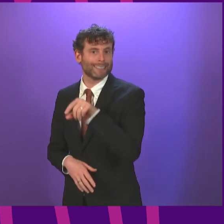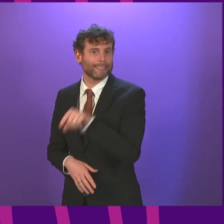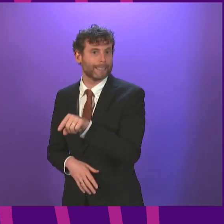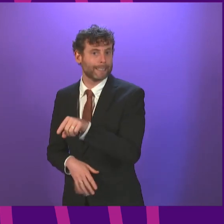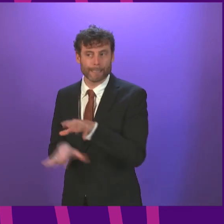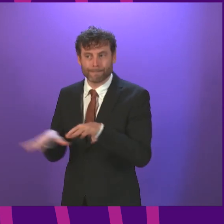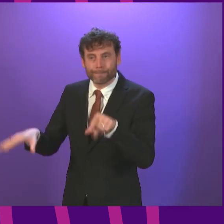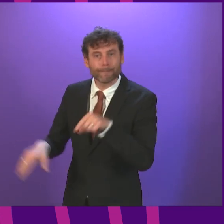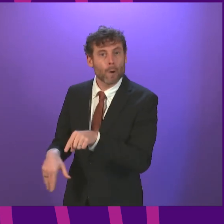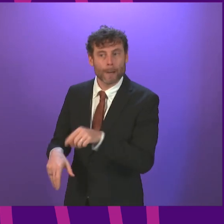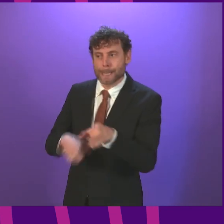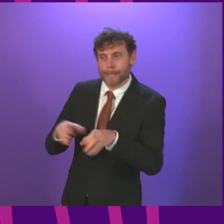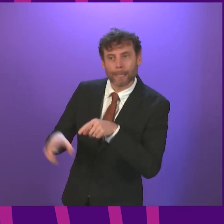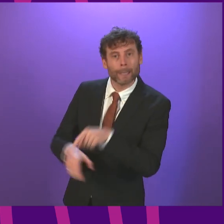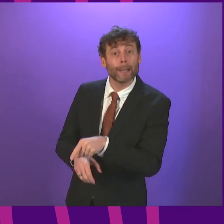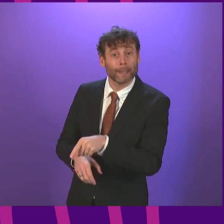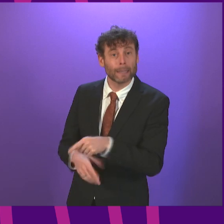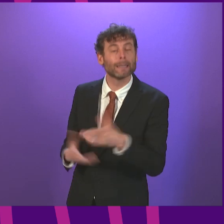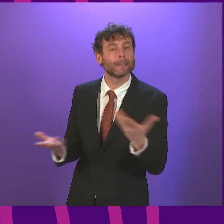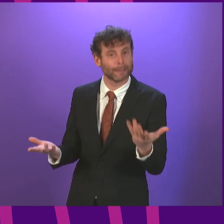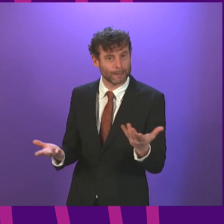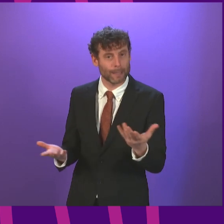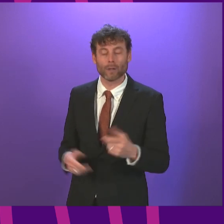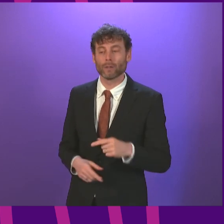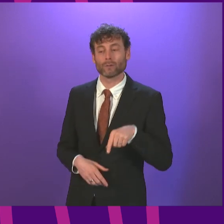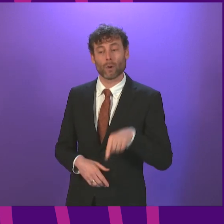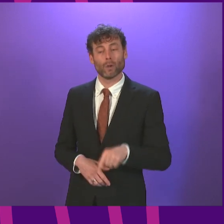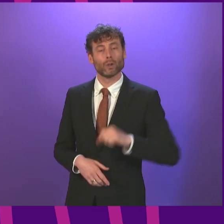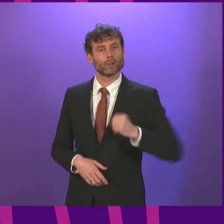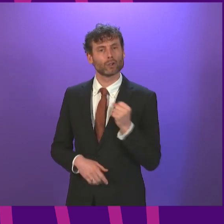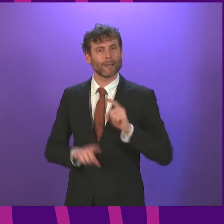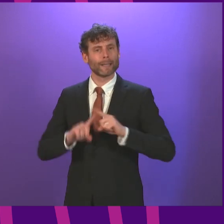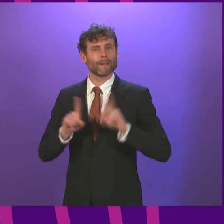felt more severely in Scotland, because of our different demographics, than in the rest